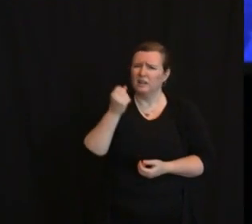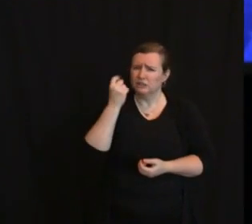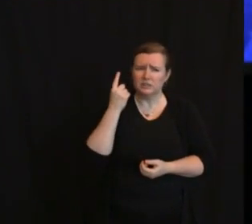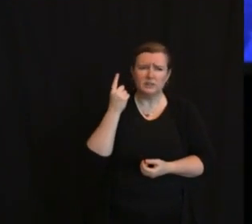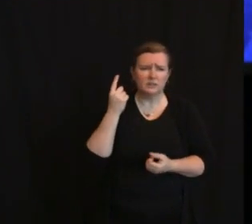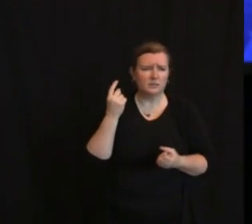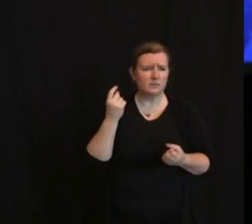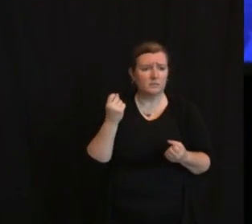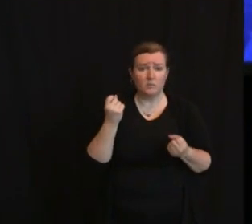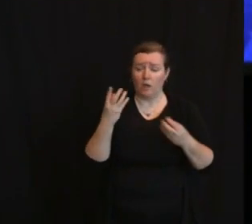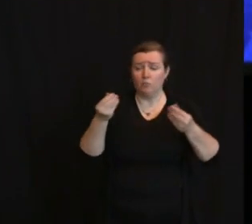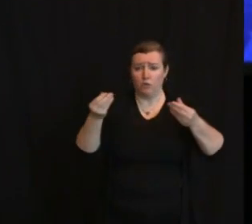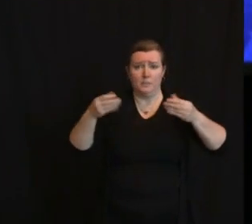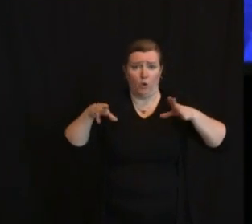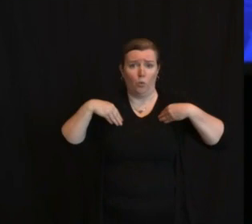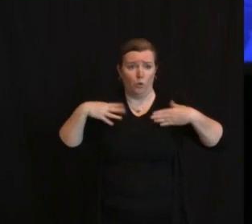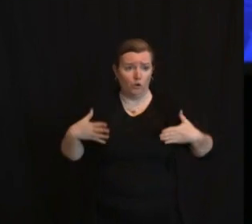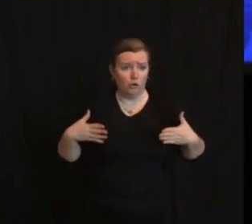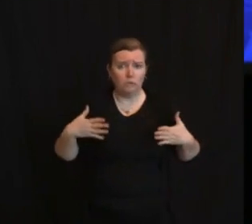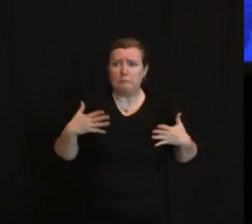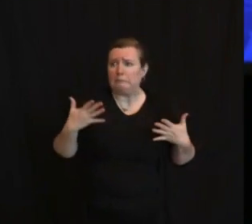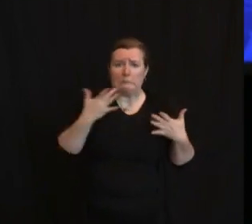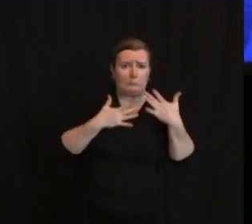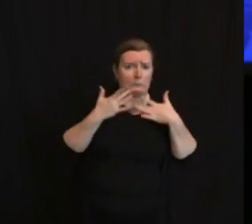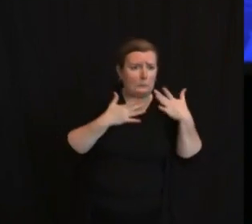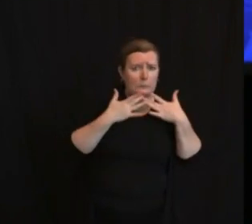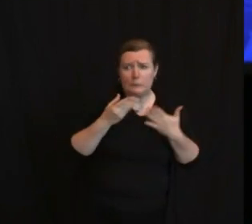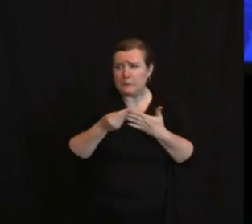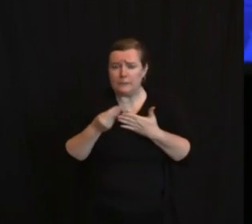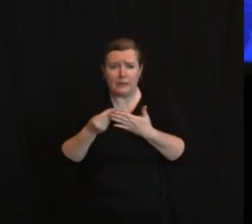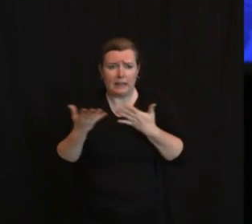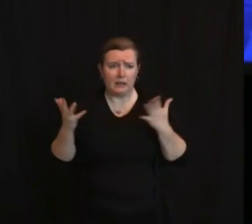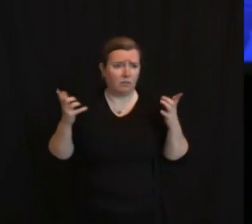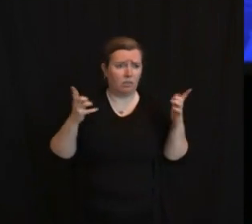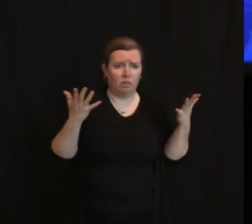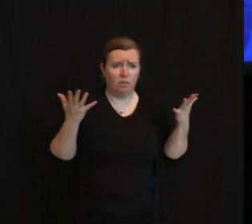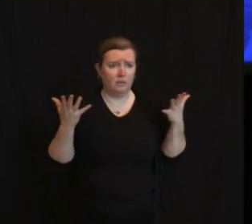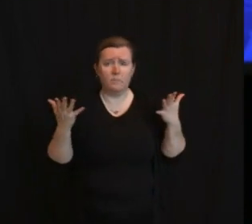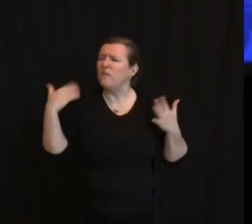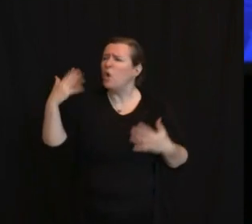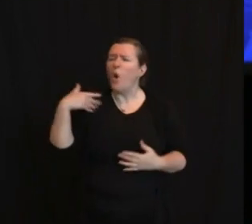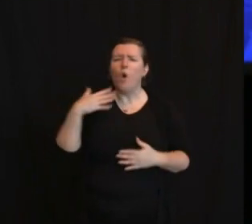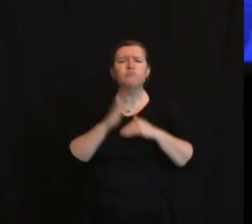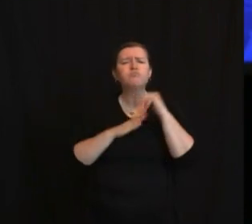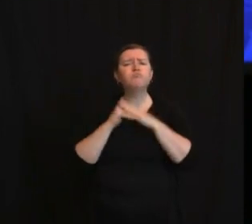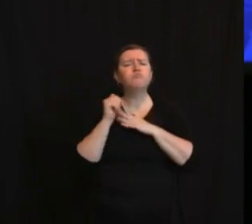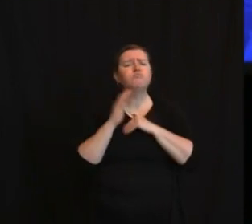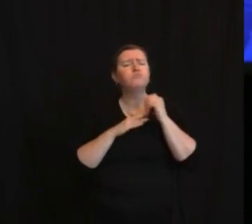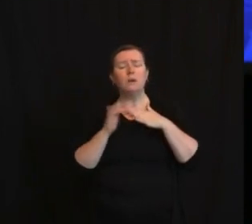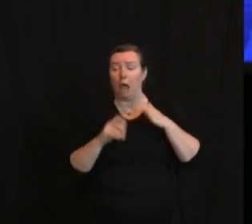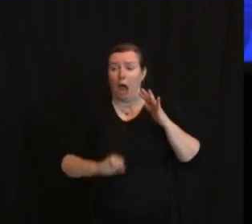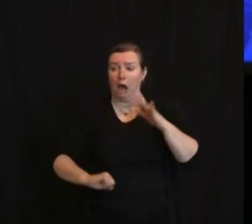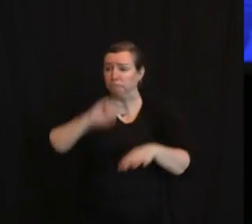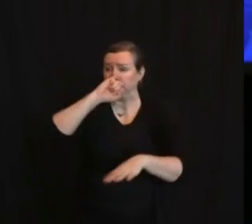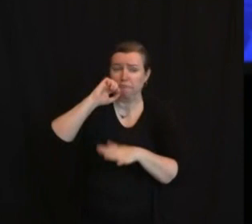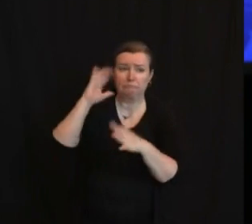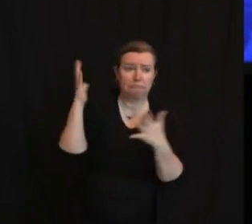I WOULD LIKE TO SHARE WITH THE PEOPLE OF NEW JERSEY THAT WE UNDERSTAND THAT MANY PROPERTY OWNERS ARE COPING WITH